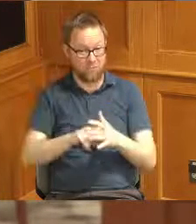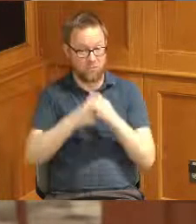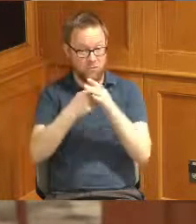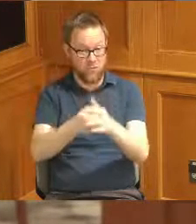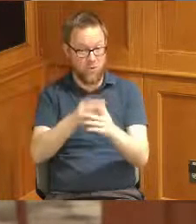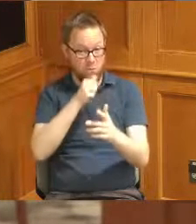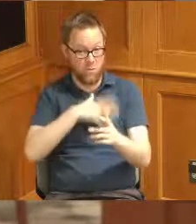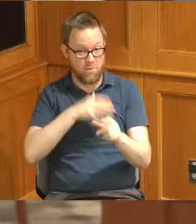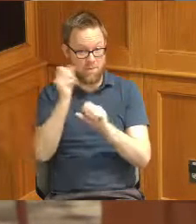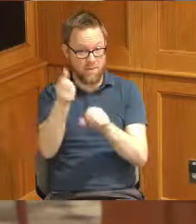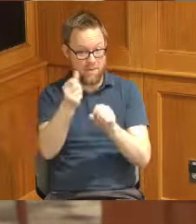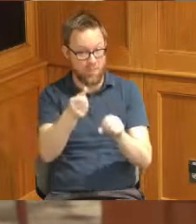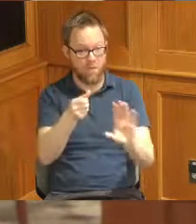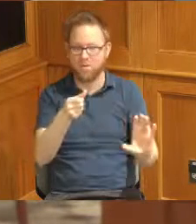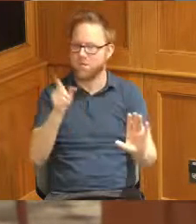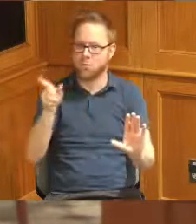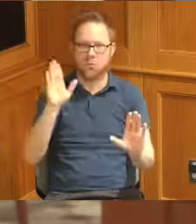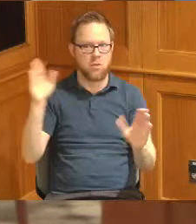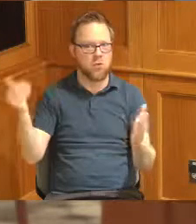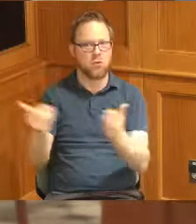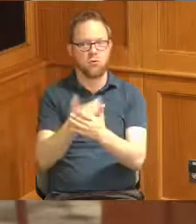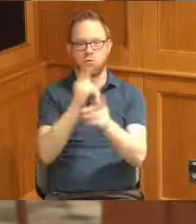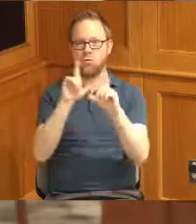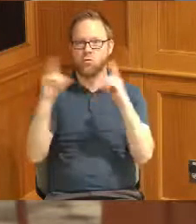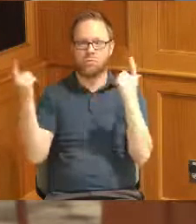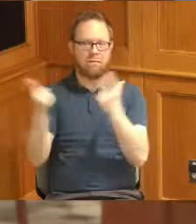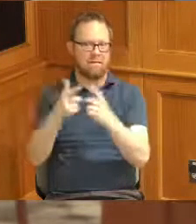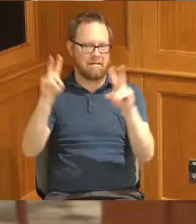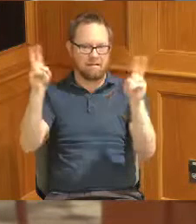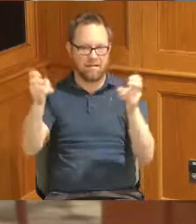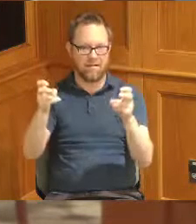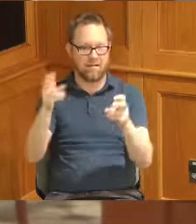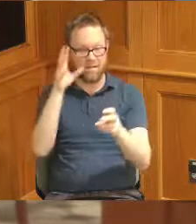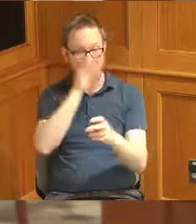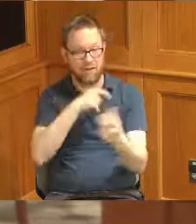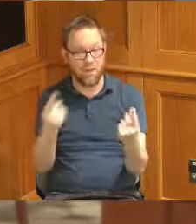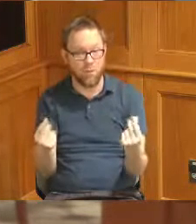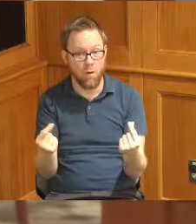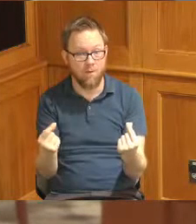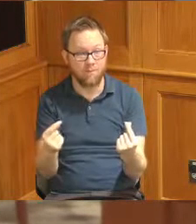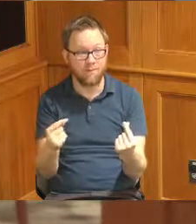this is going to be a whole new league and guess what it's not going to be the people that did the